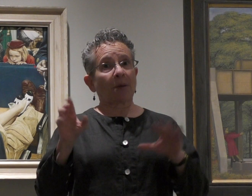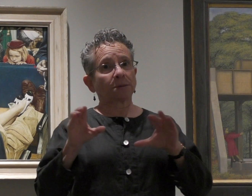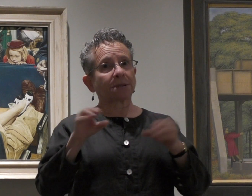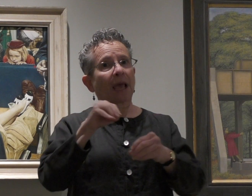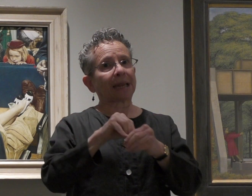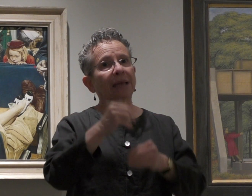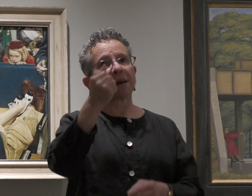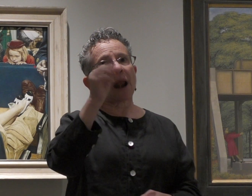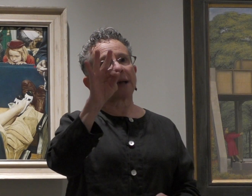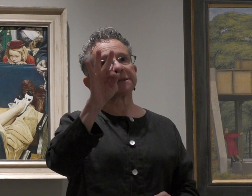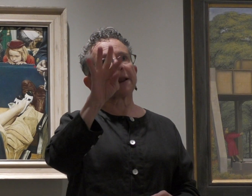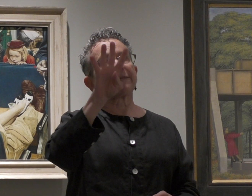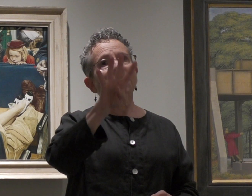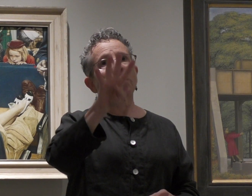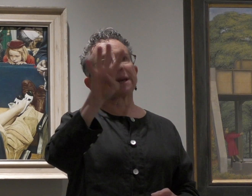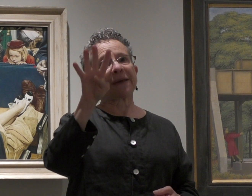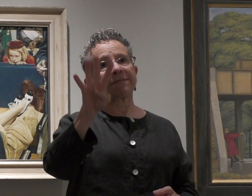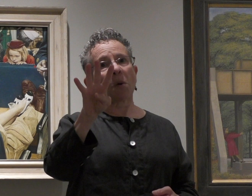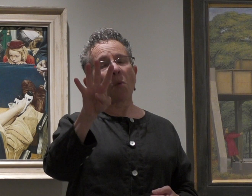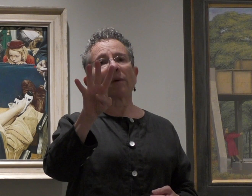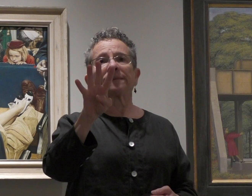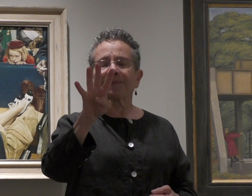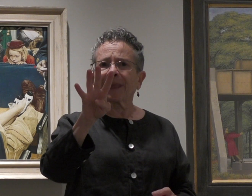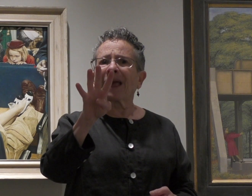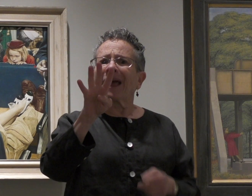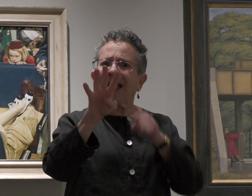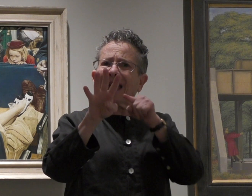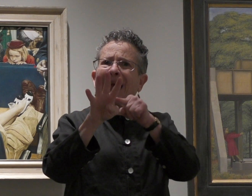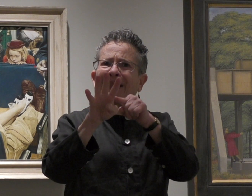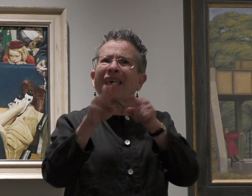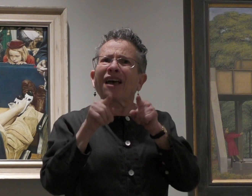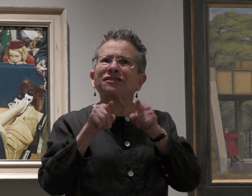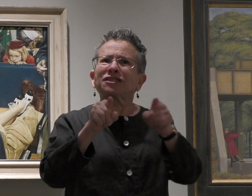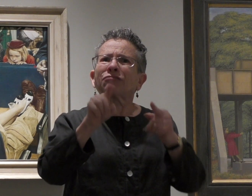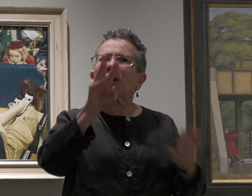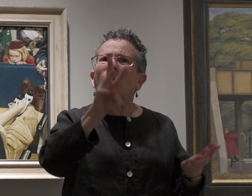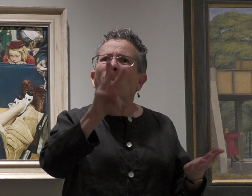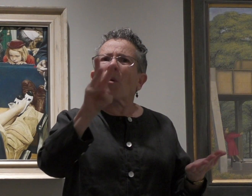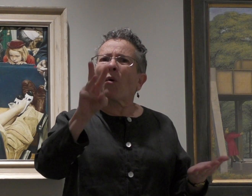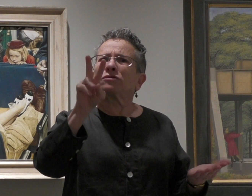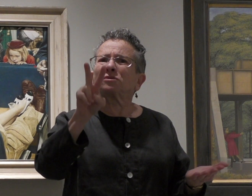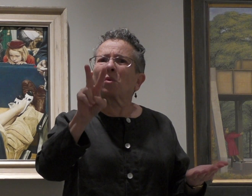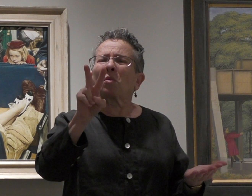The painting was done in 1944 which was during World War II.